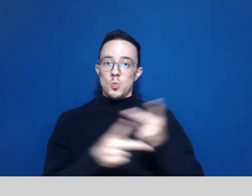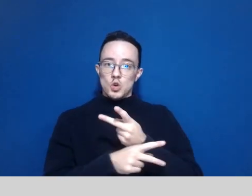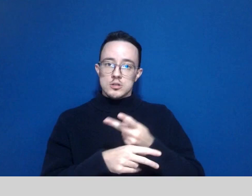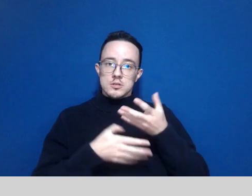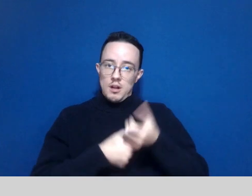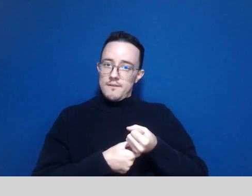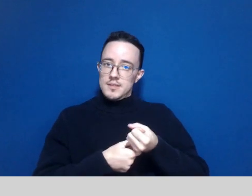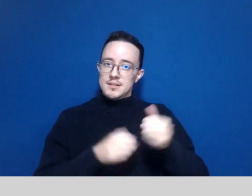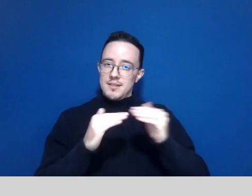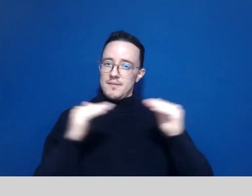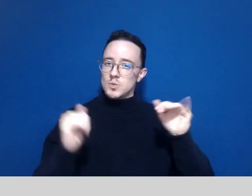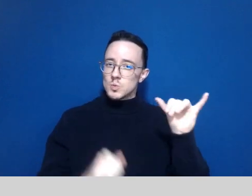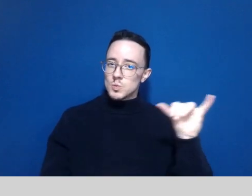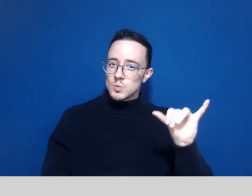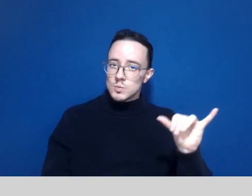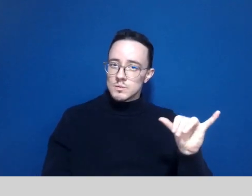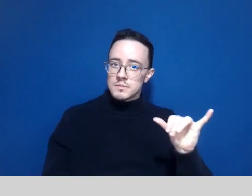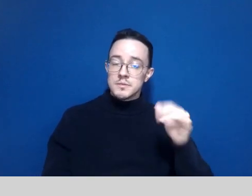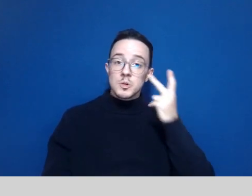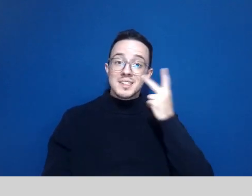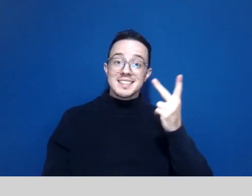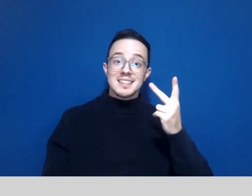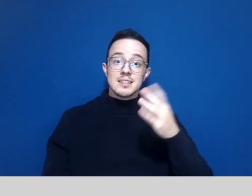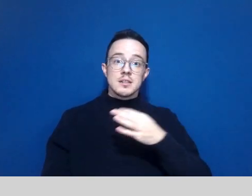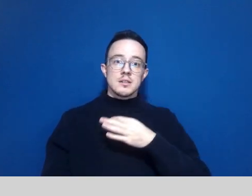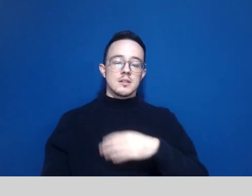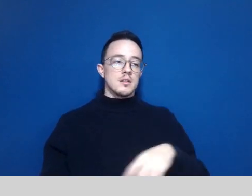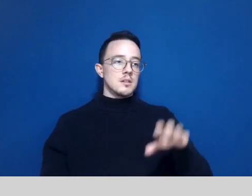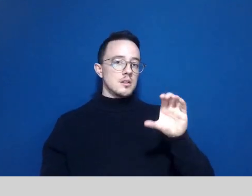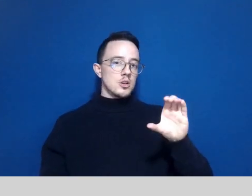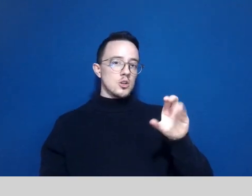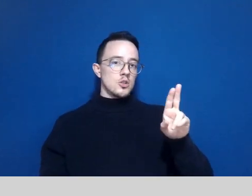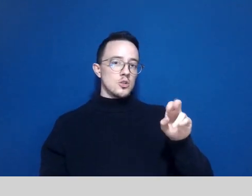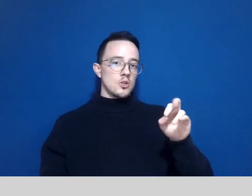There are definitely worse choices there.